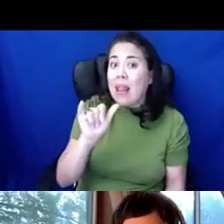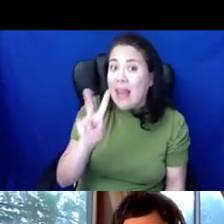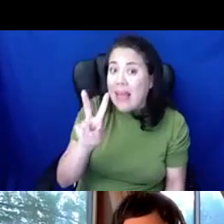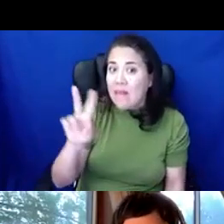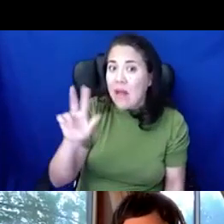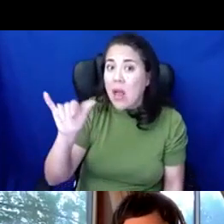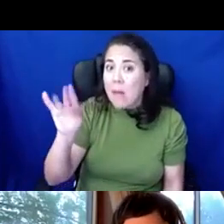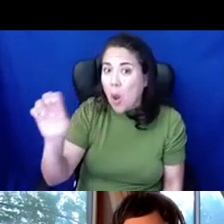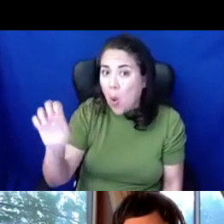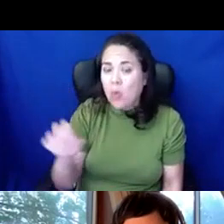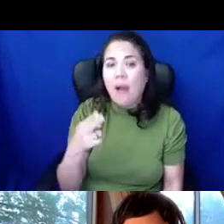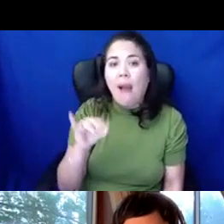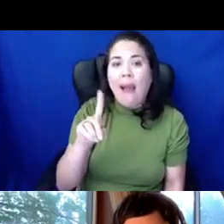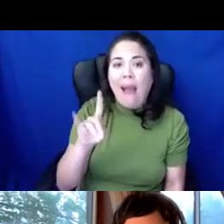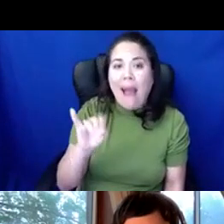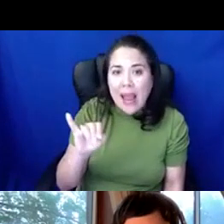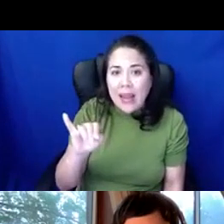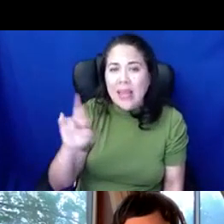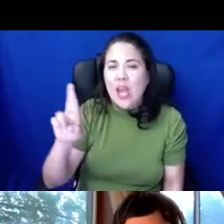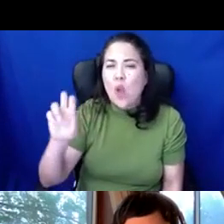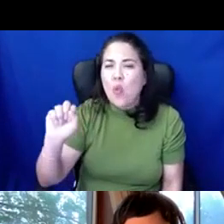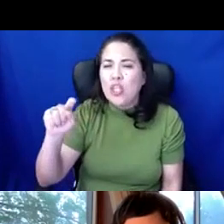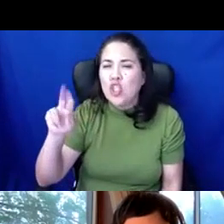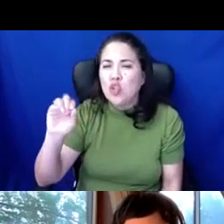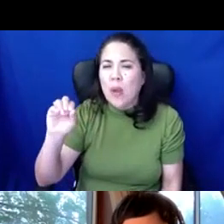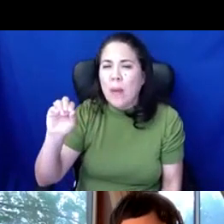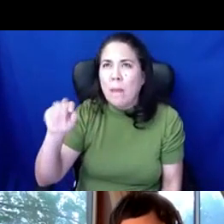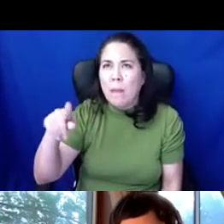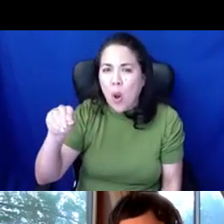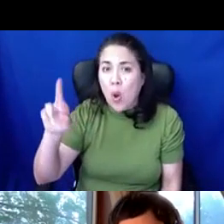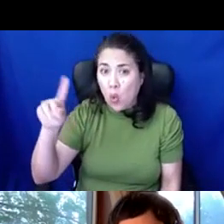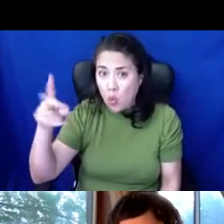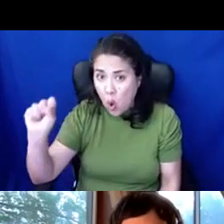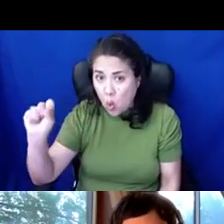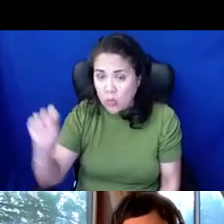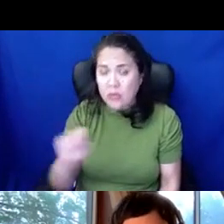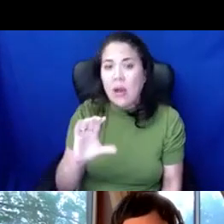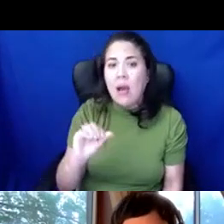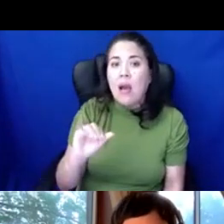Tonya Suther: Heidi Andrea rest restrepo roads Commission Jones and Raymond and travis.